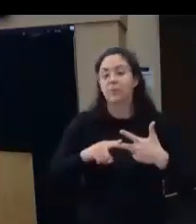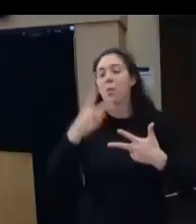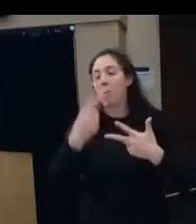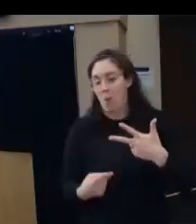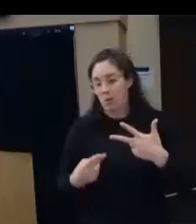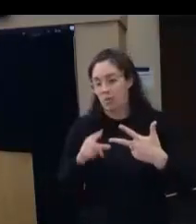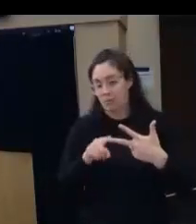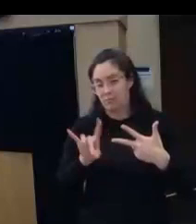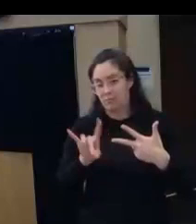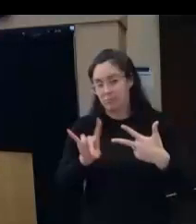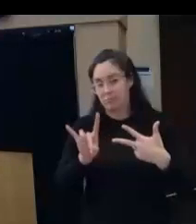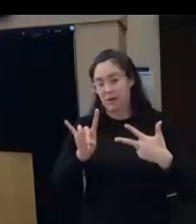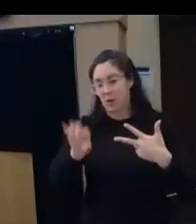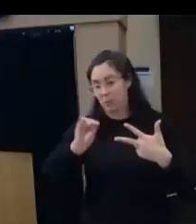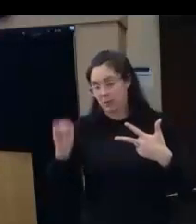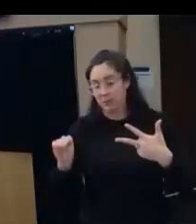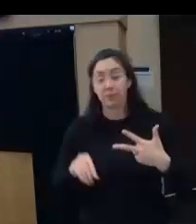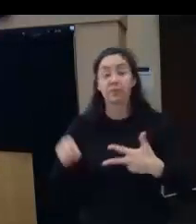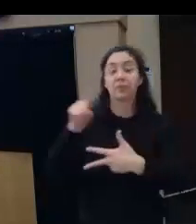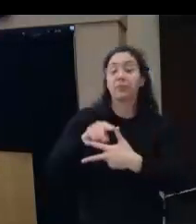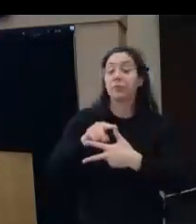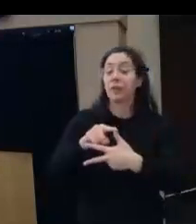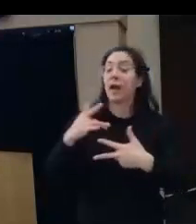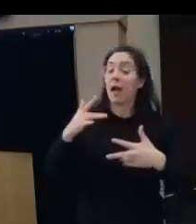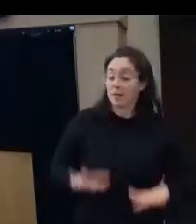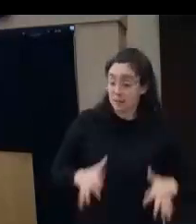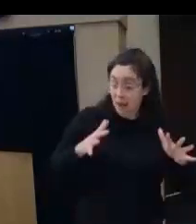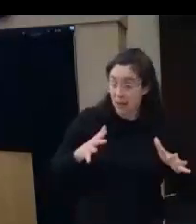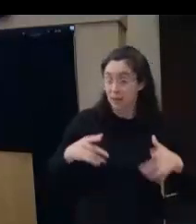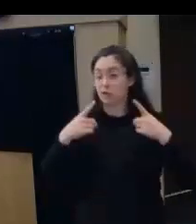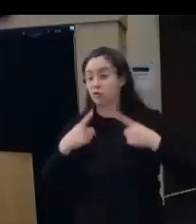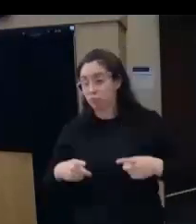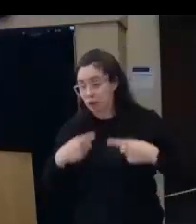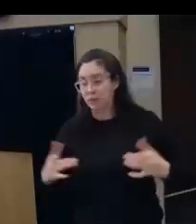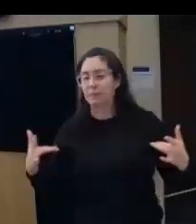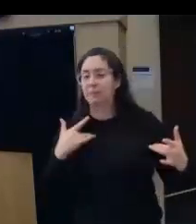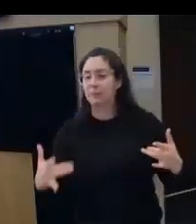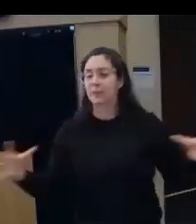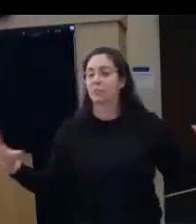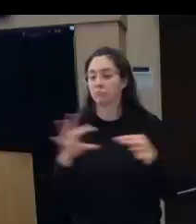I say this because anxiety is often accompanied by depression here but um there were few patients